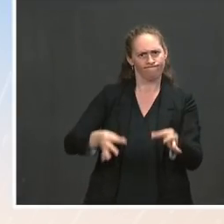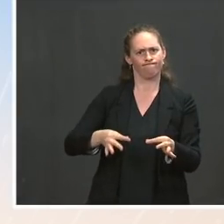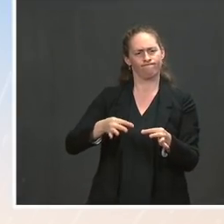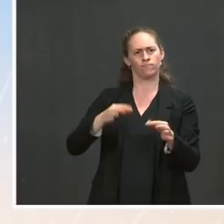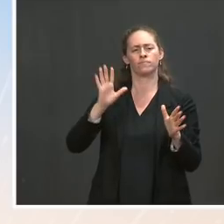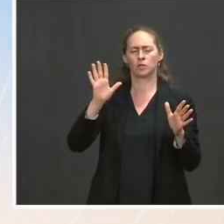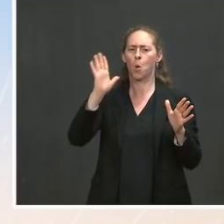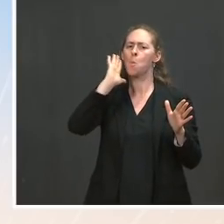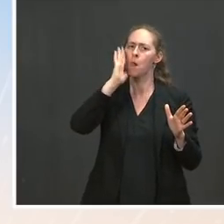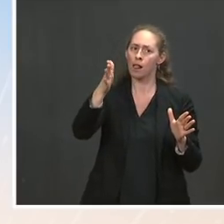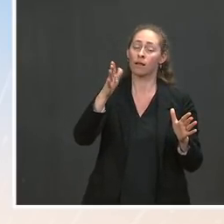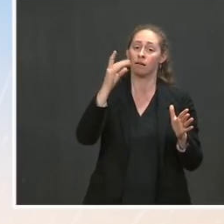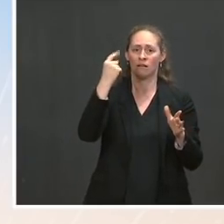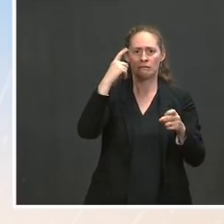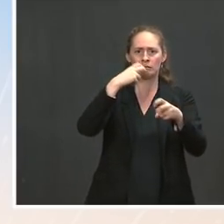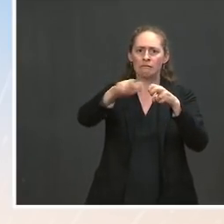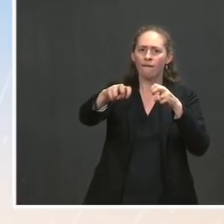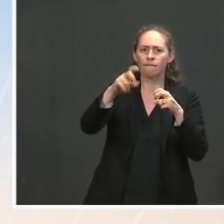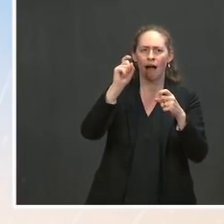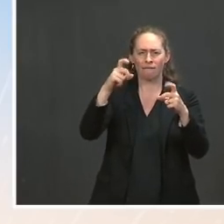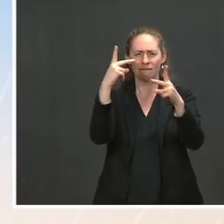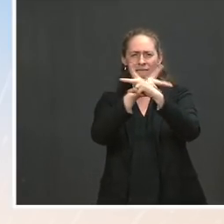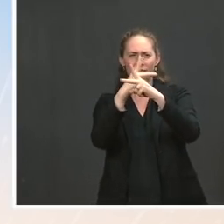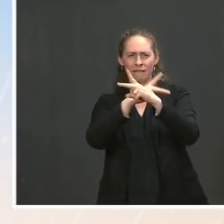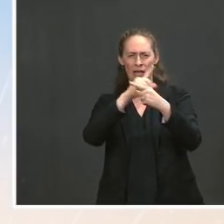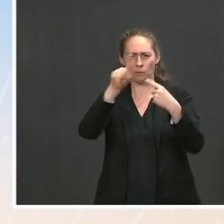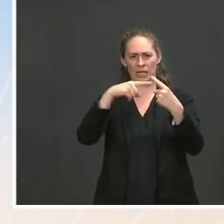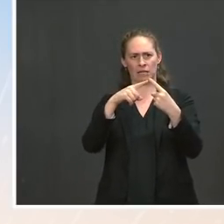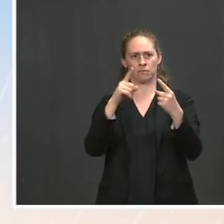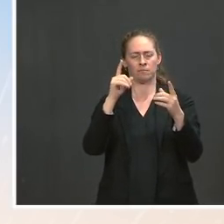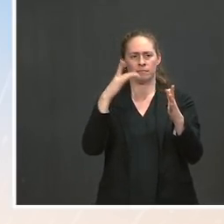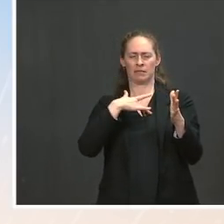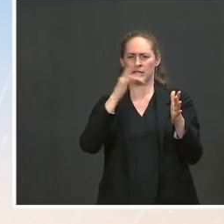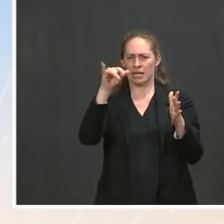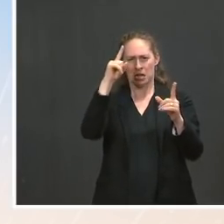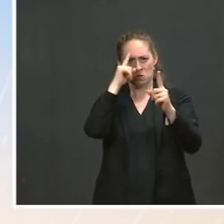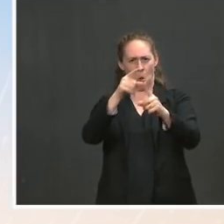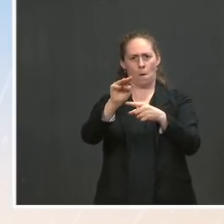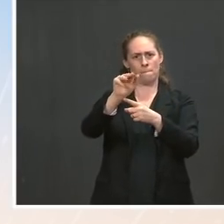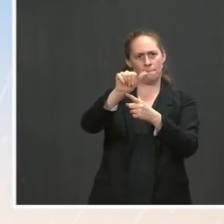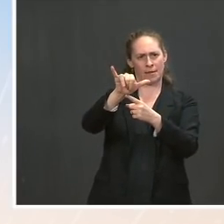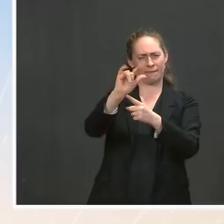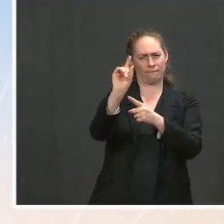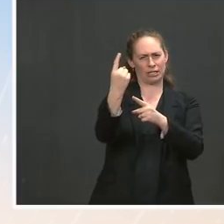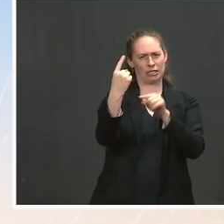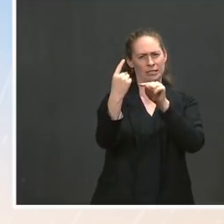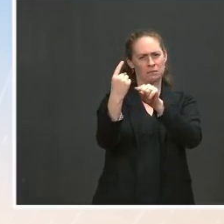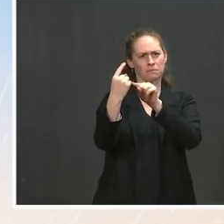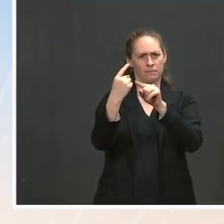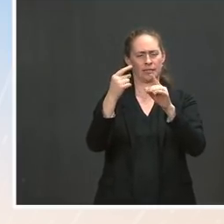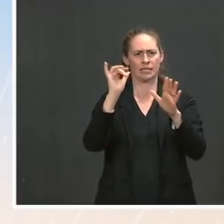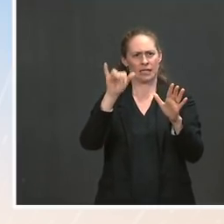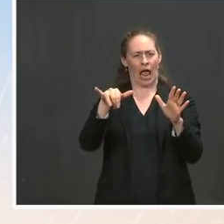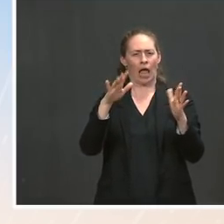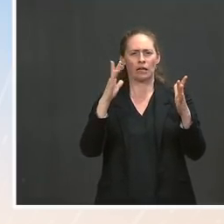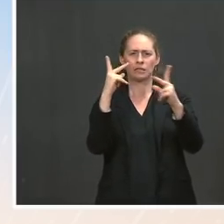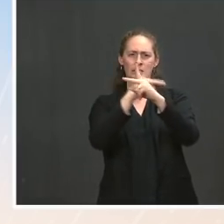for full withdrawal for logistical reasons. That's consistent with what Secretary of State Tony Blinken also said in Brussels earlier this week.